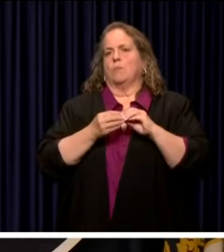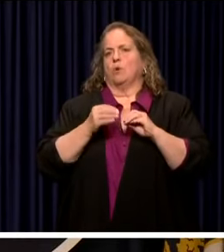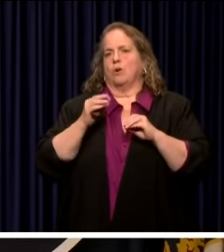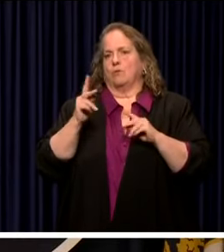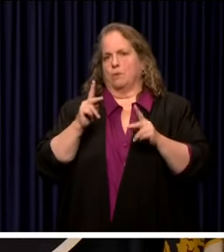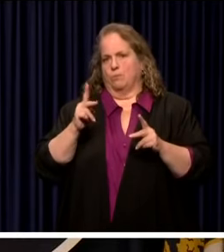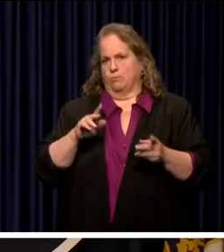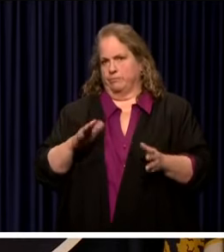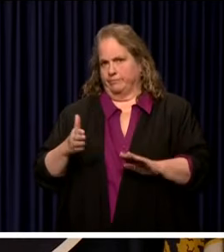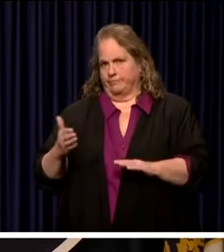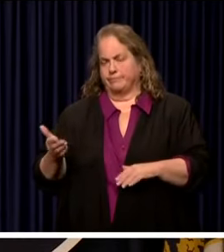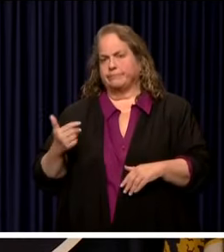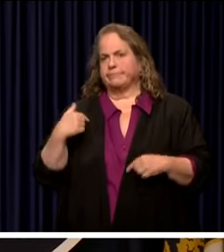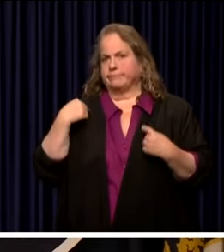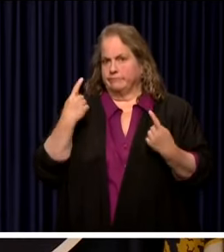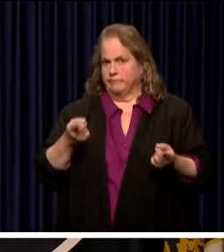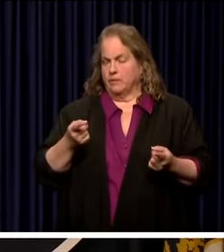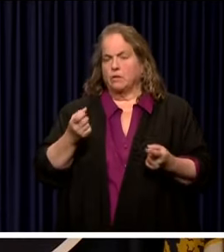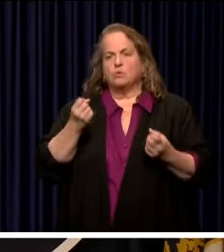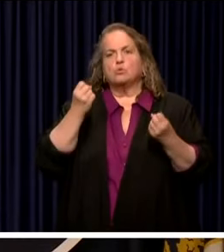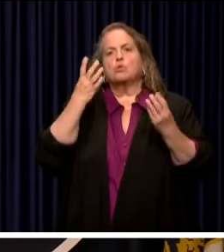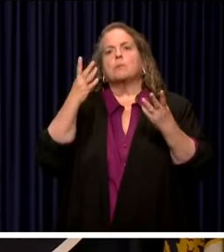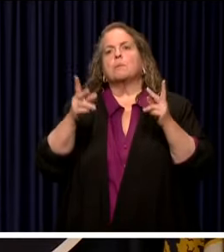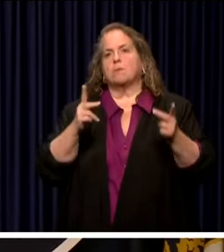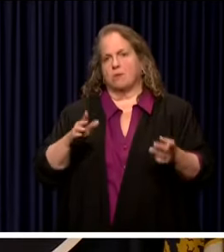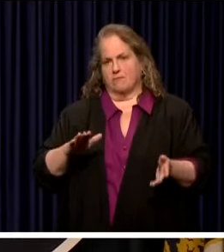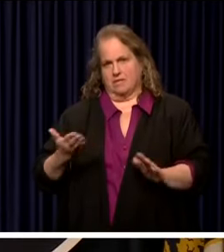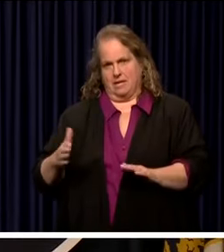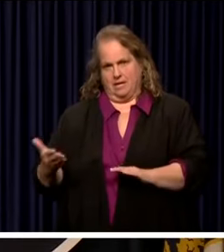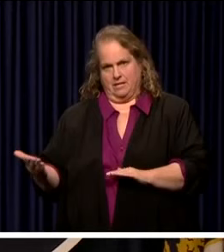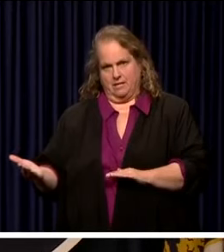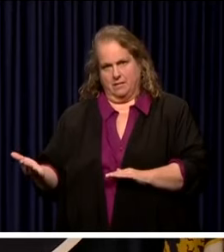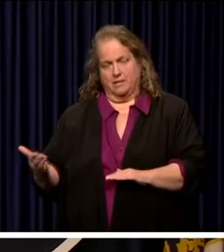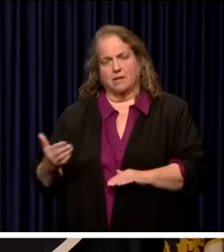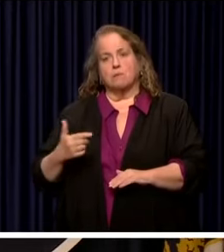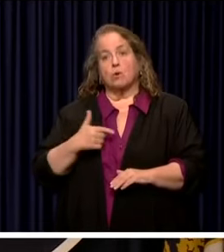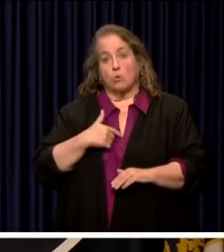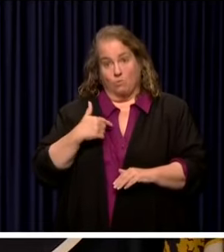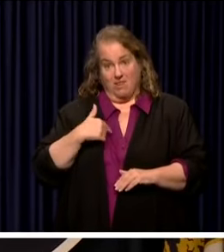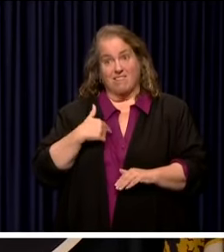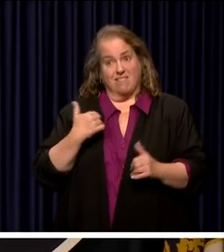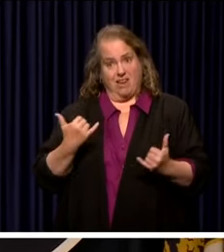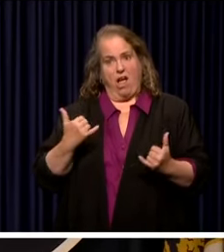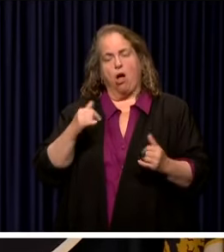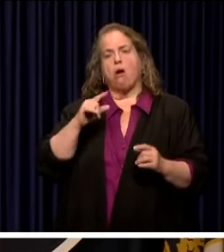CORONAVIRUS. WE TALK ABOUT THEM EVERY TIME BECAUSE WE KNOW IF SOMETHING